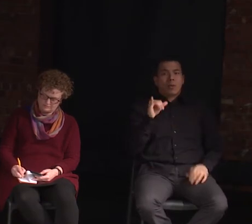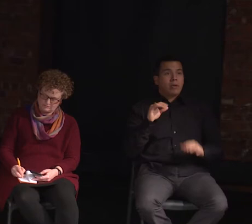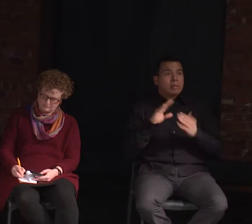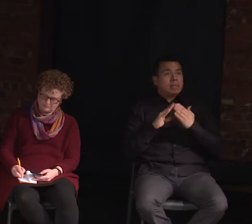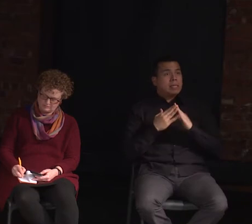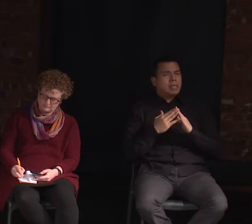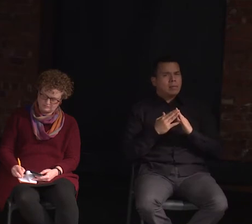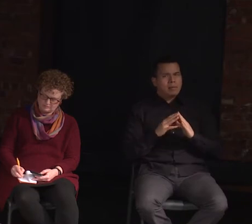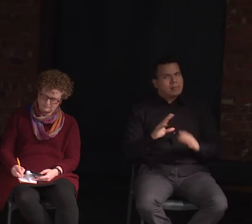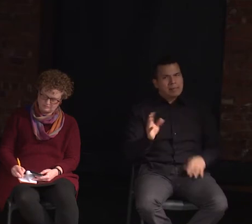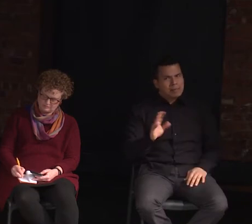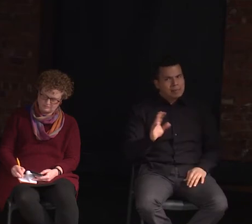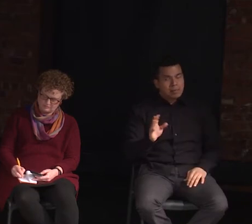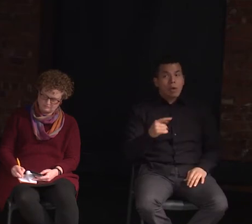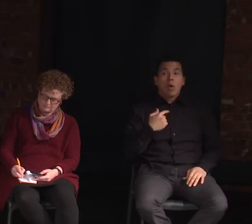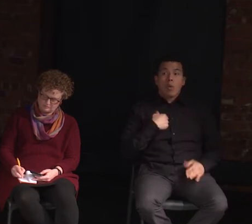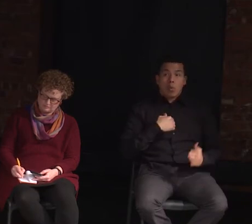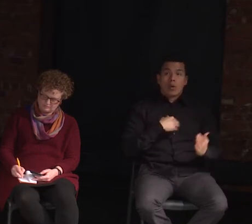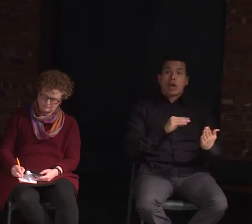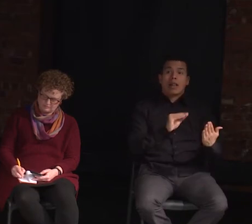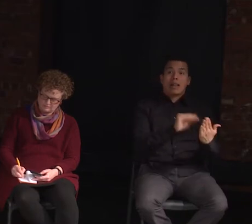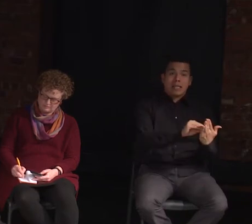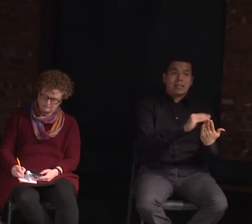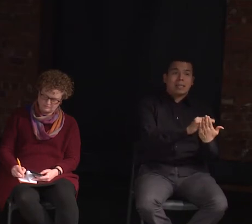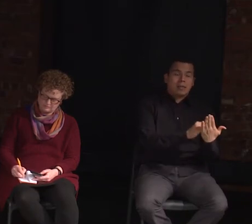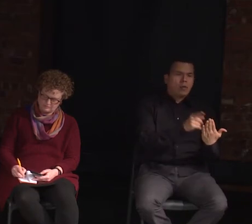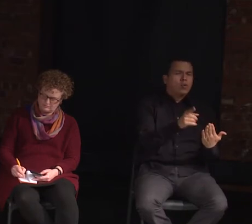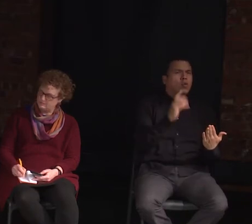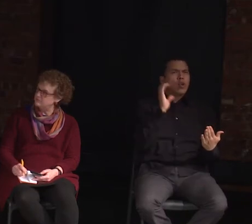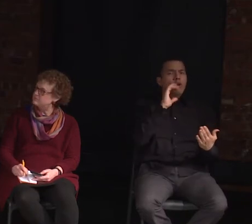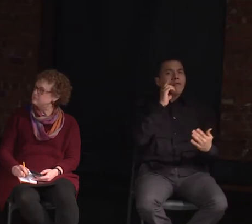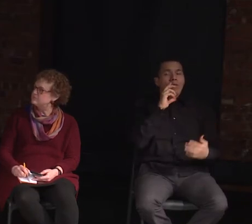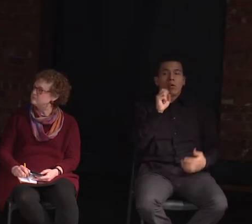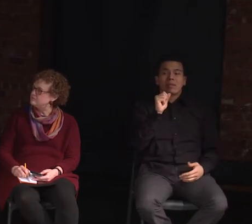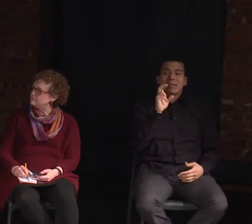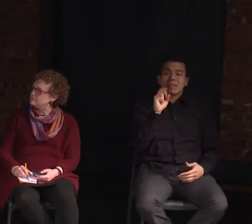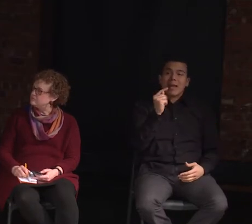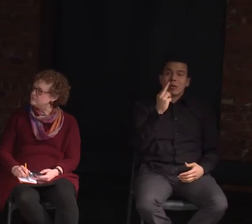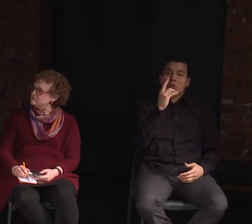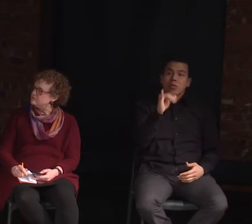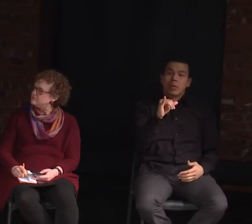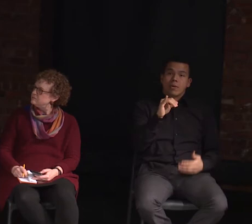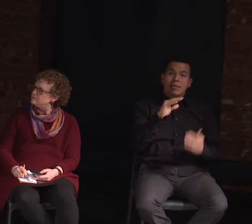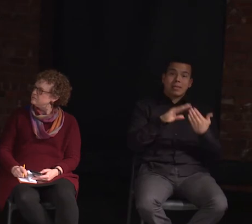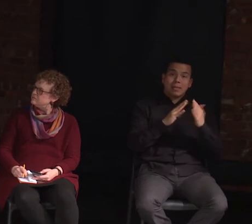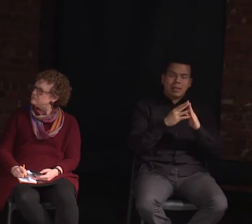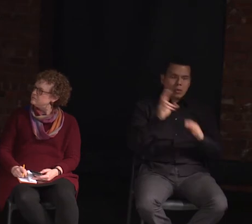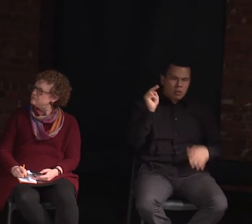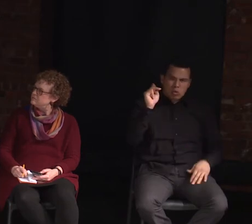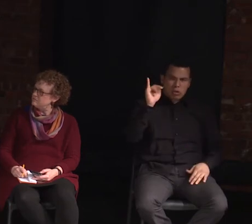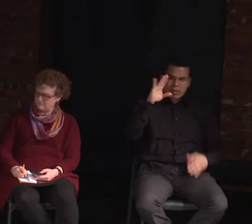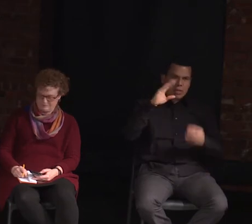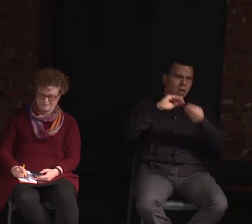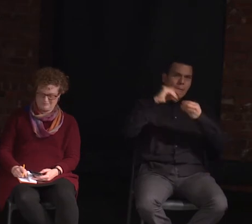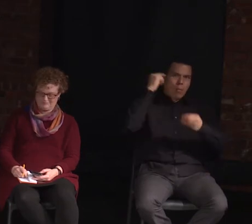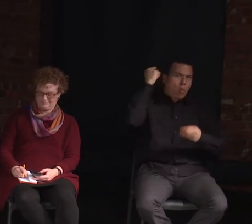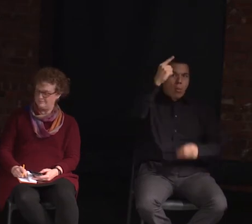We are listed as a sanctuary city. If you look up sanctuary cities on Wikipedia, New York is front and center as a sanctuary city.